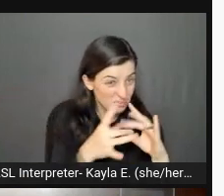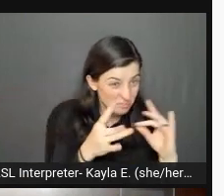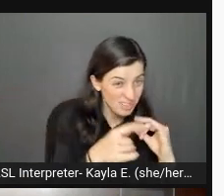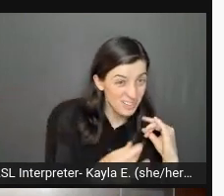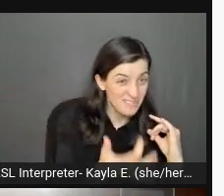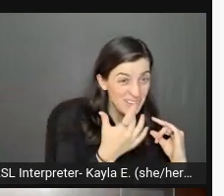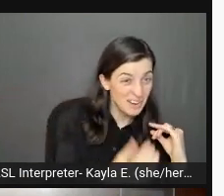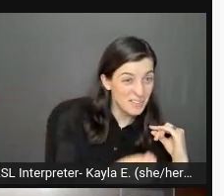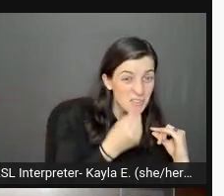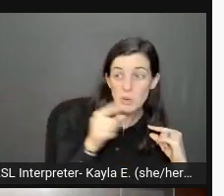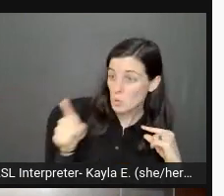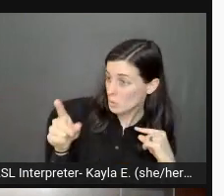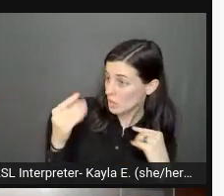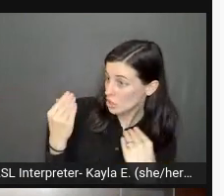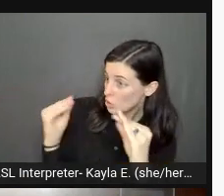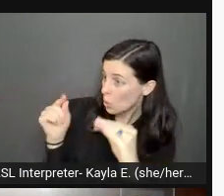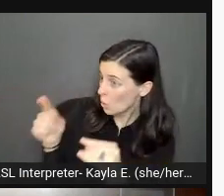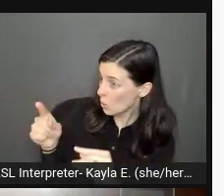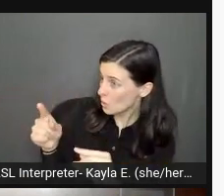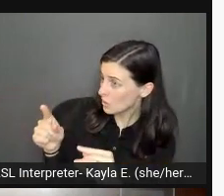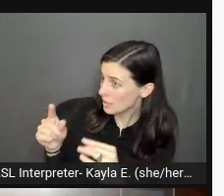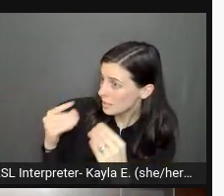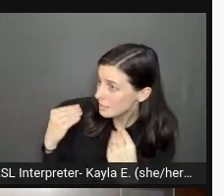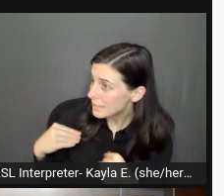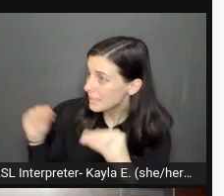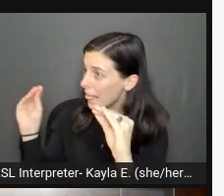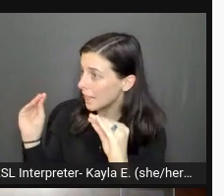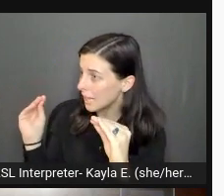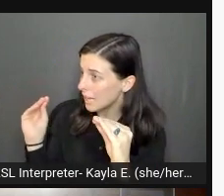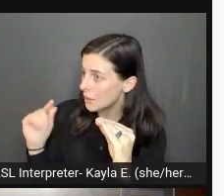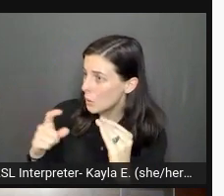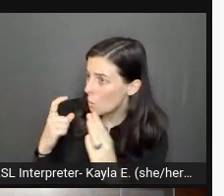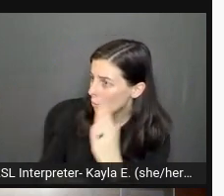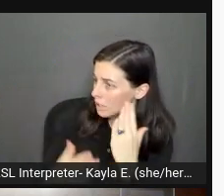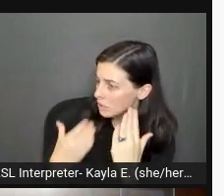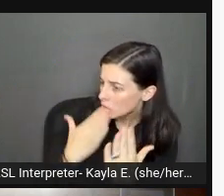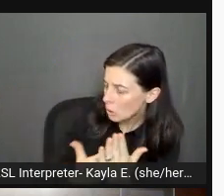Fragrance is nice, price is good, and it looks delicious, hmm, yummy,